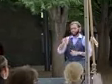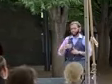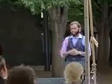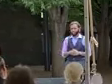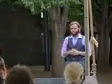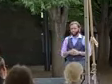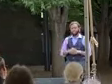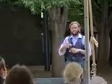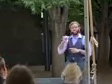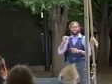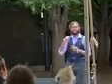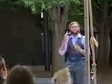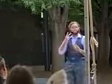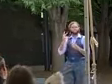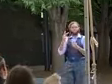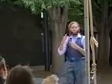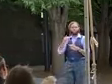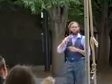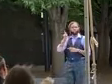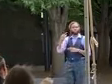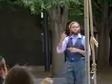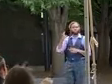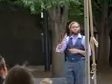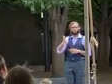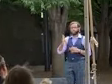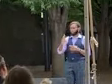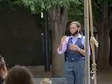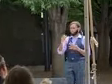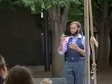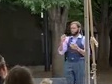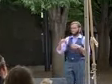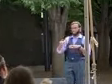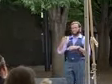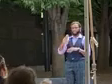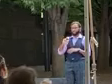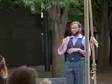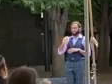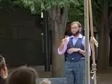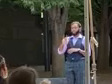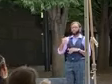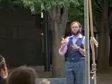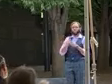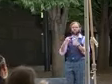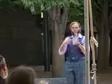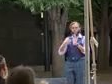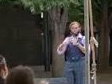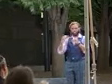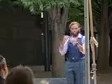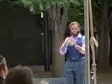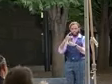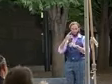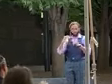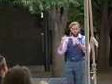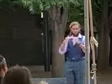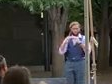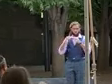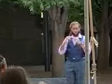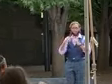This memorial is not just a historic landmark, it also symbolizes the fight for equality and freedom